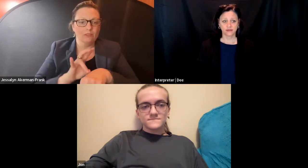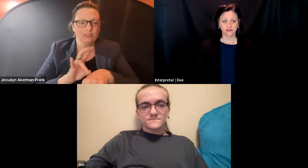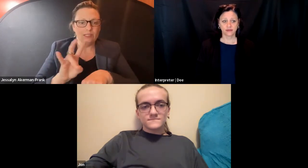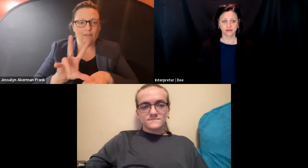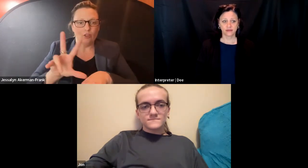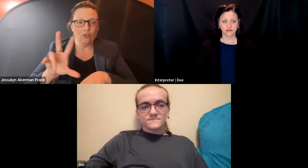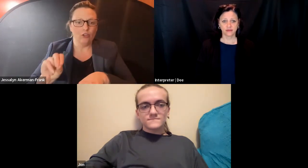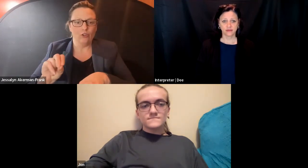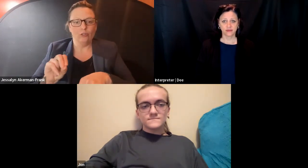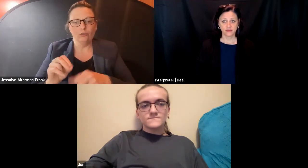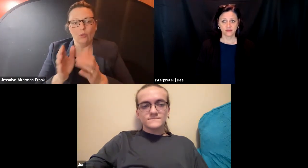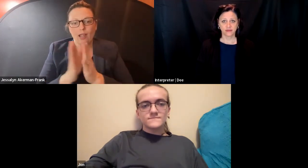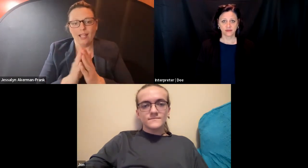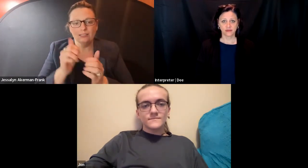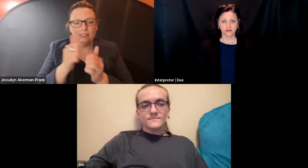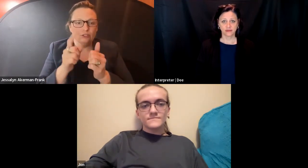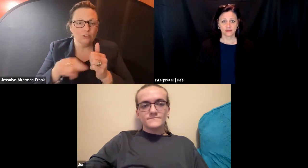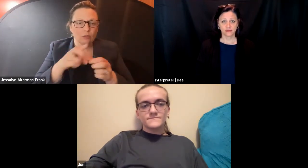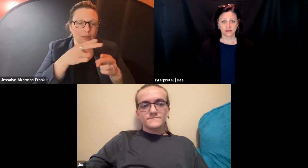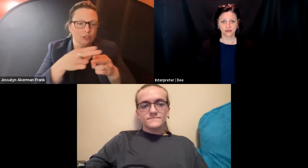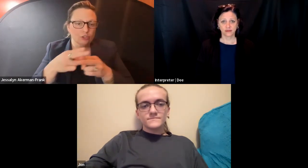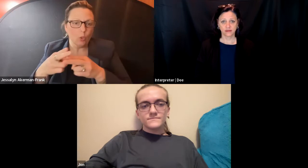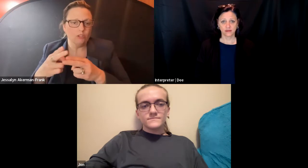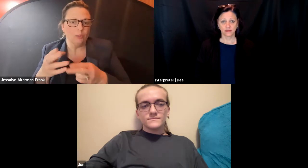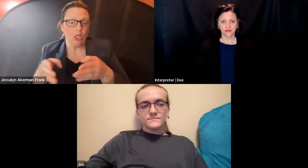Jessalyn: Sorry.